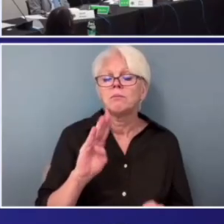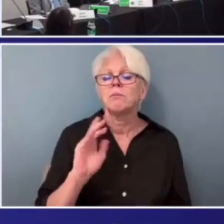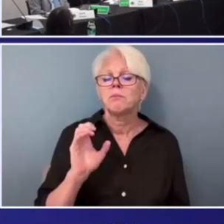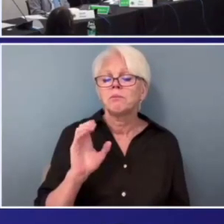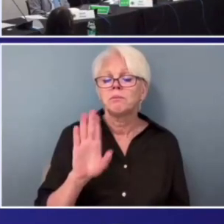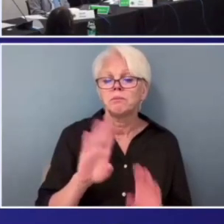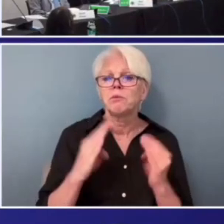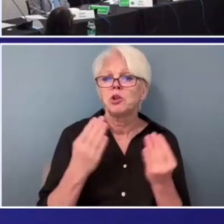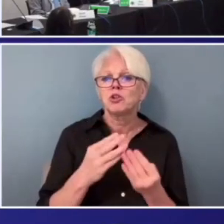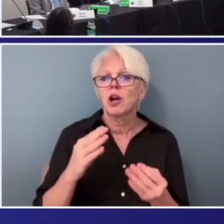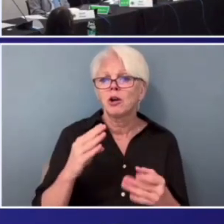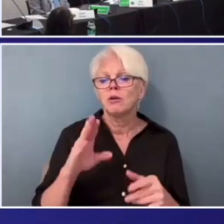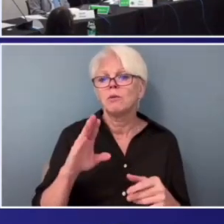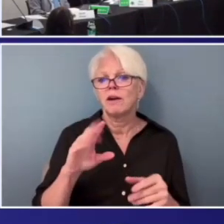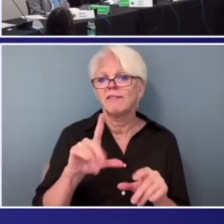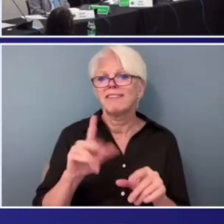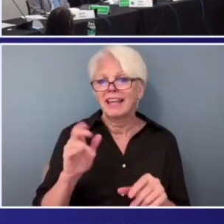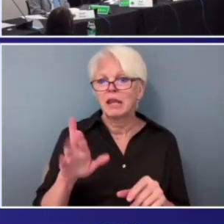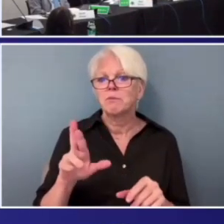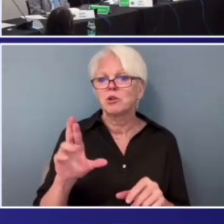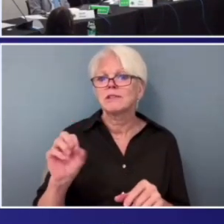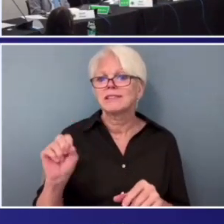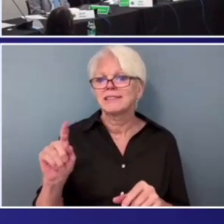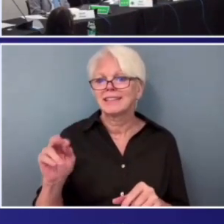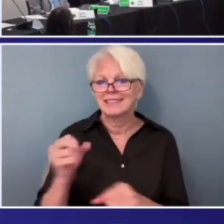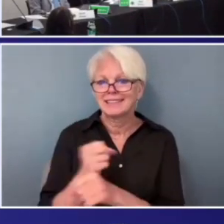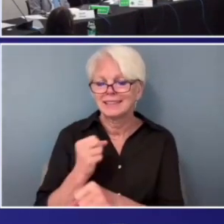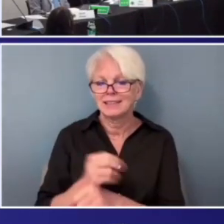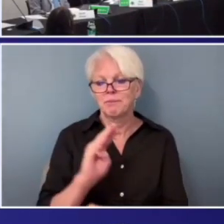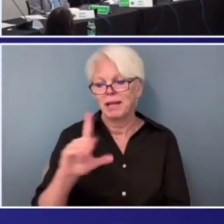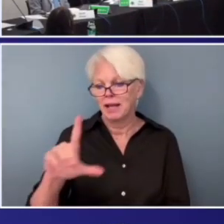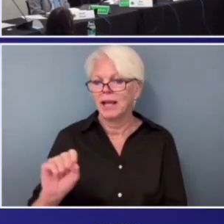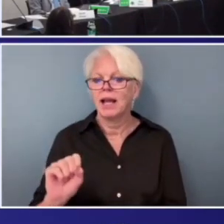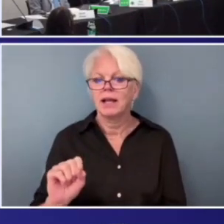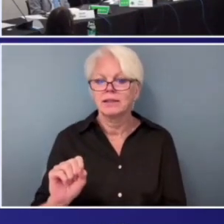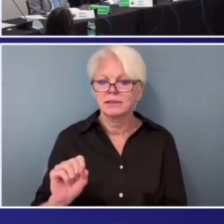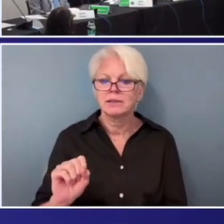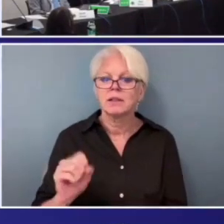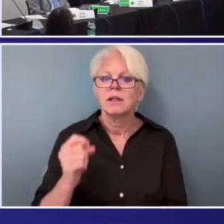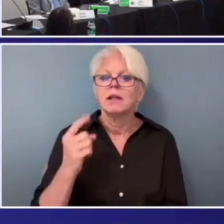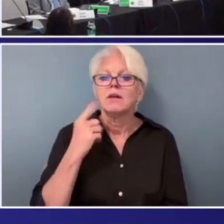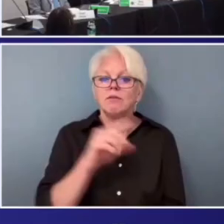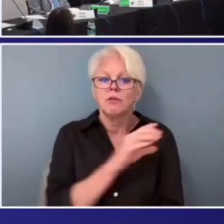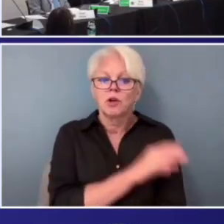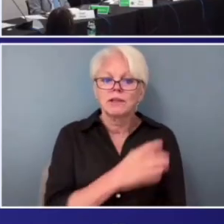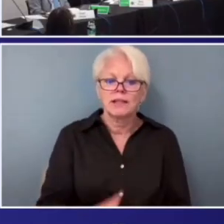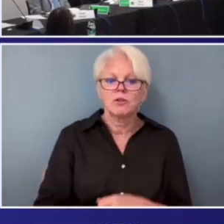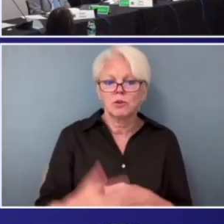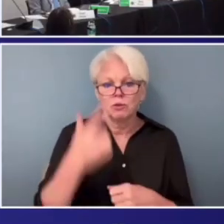Health, average of 3% growth, with some of those being up to 18%.